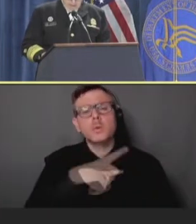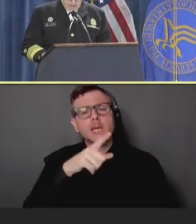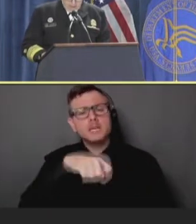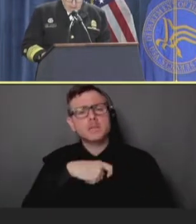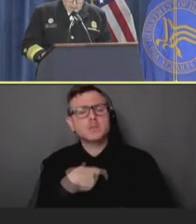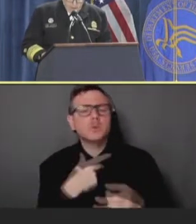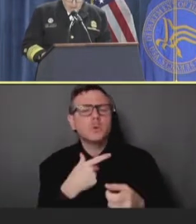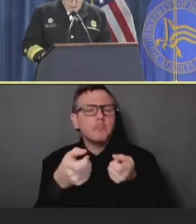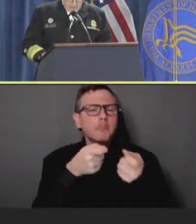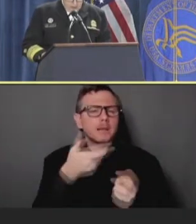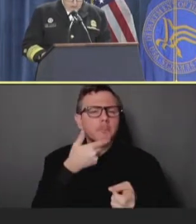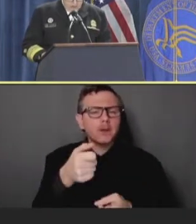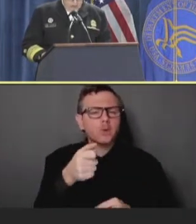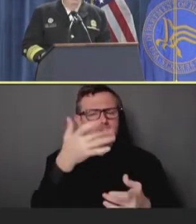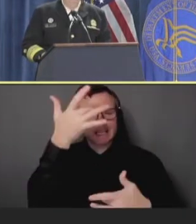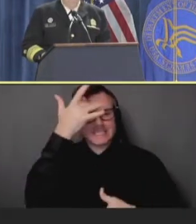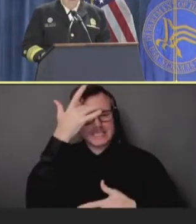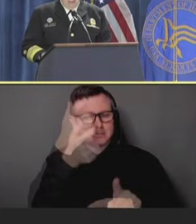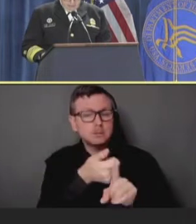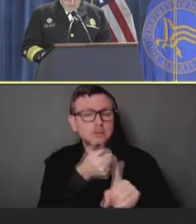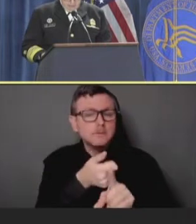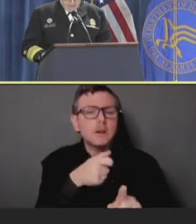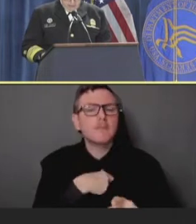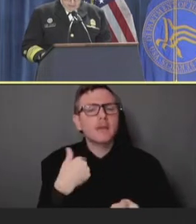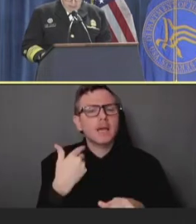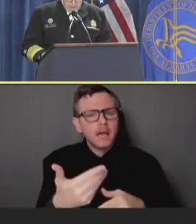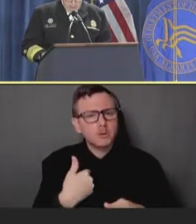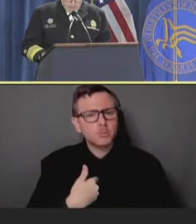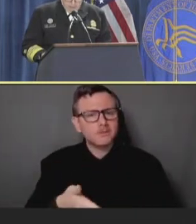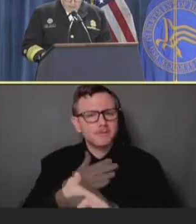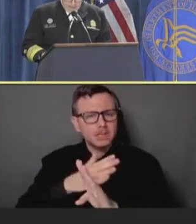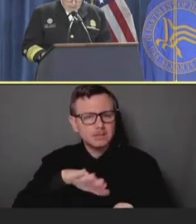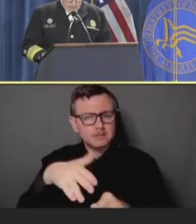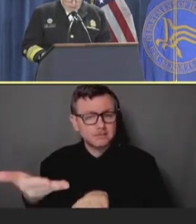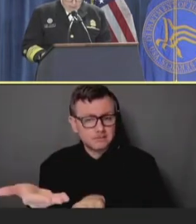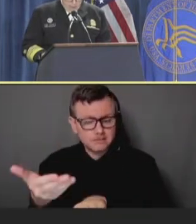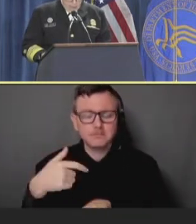As we continue to make progress and COVID-19, vaccinations and other preventative actions,